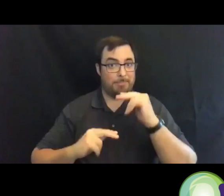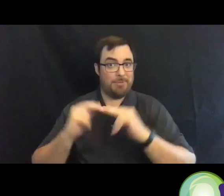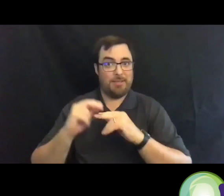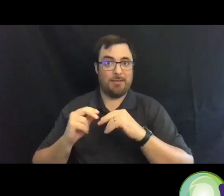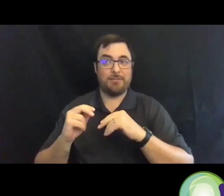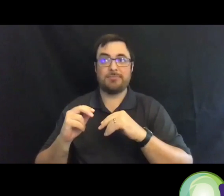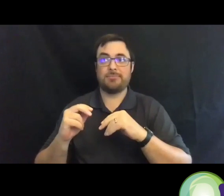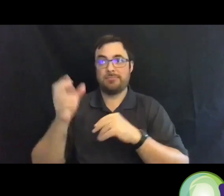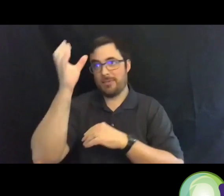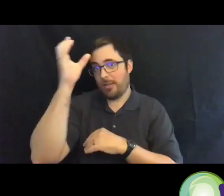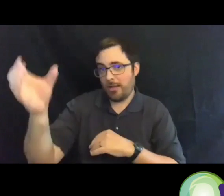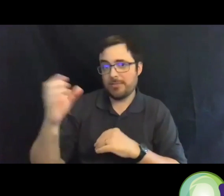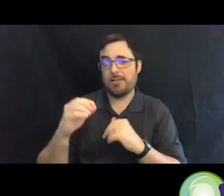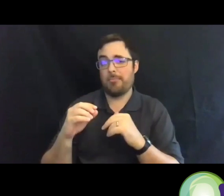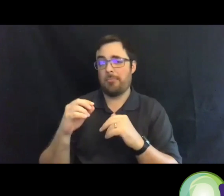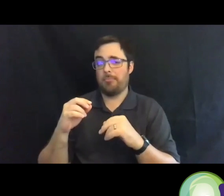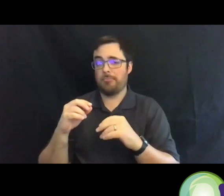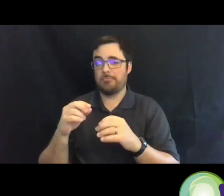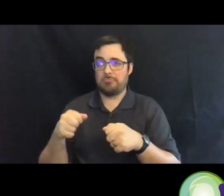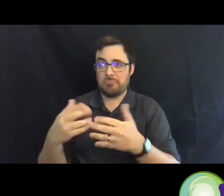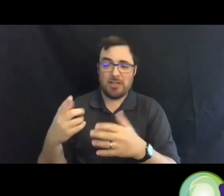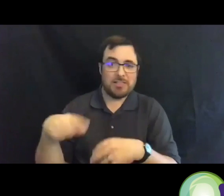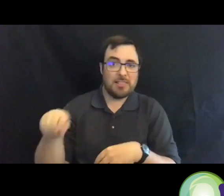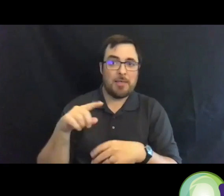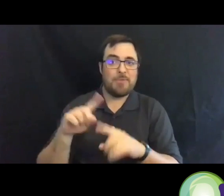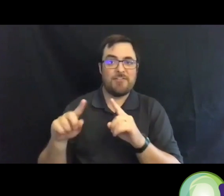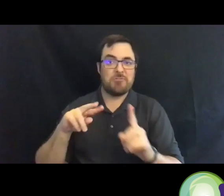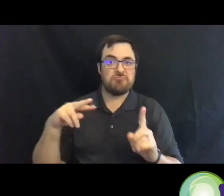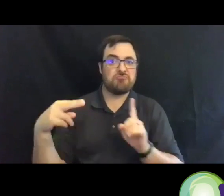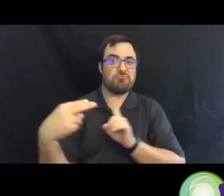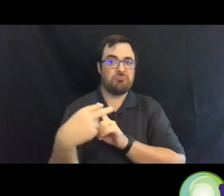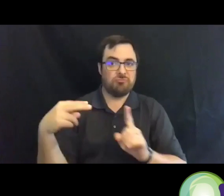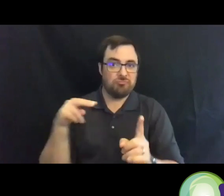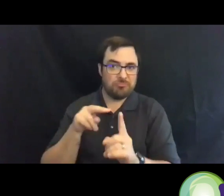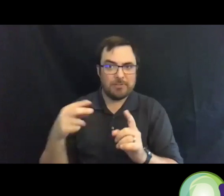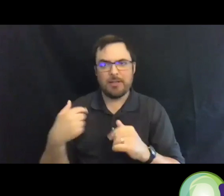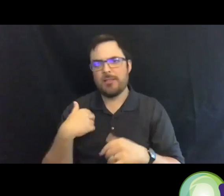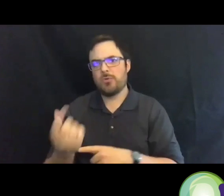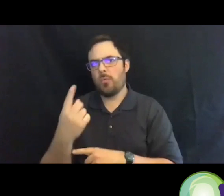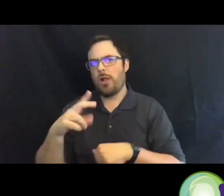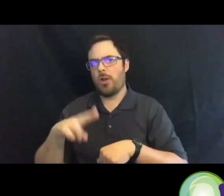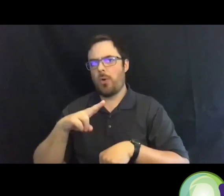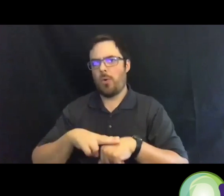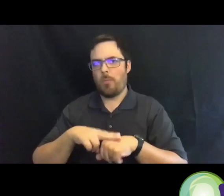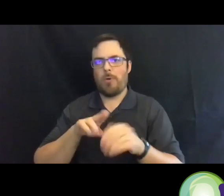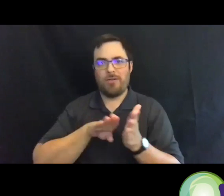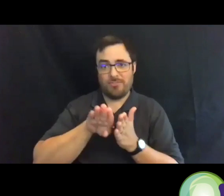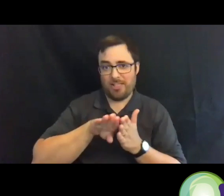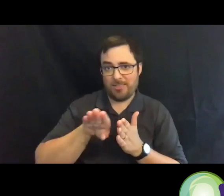a different way to look on it. Because again there's only one normal development and normal hearing kids and hard of hearing kids